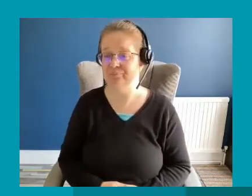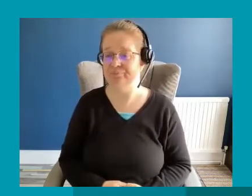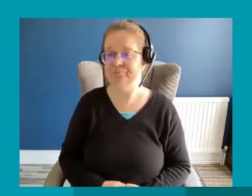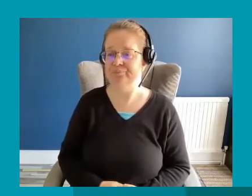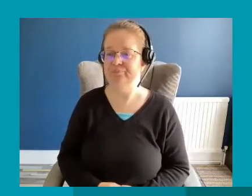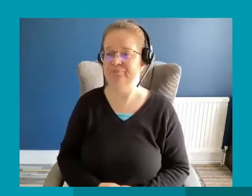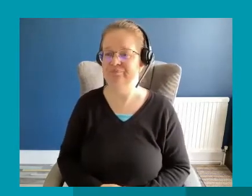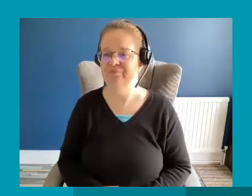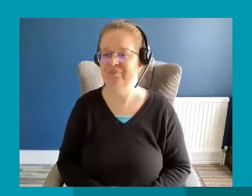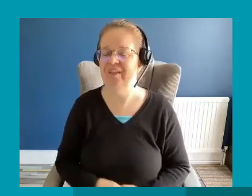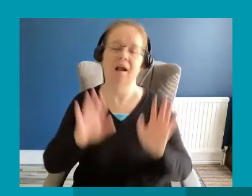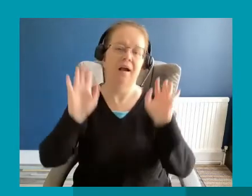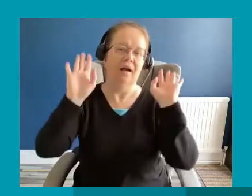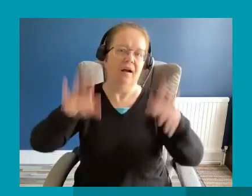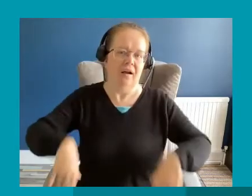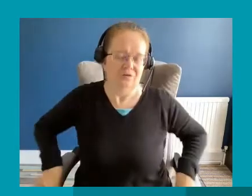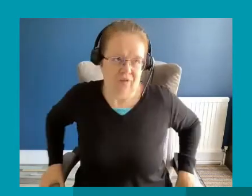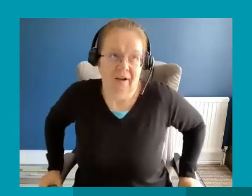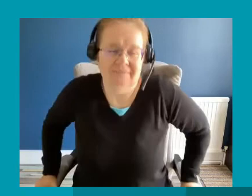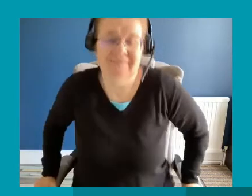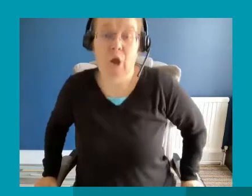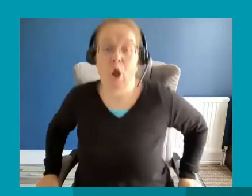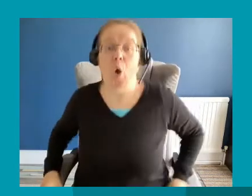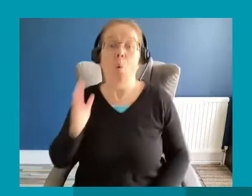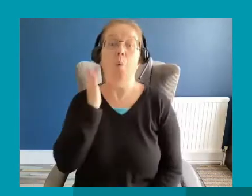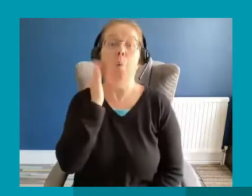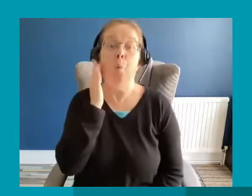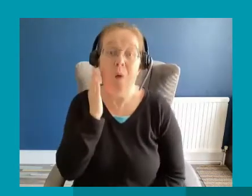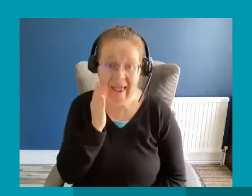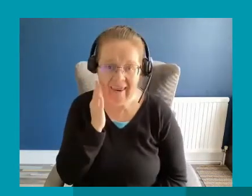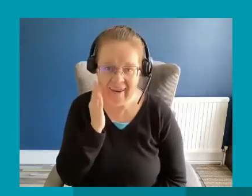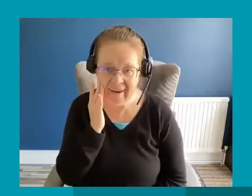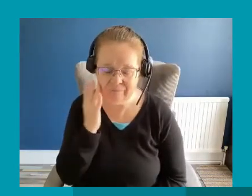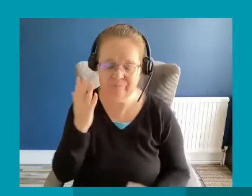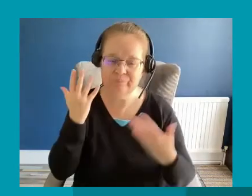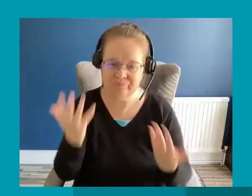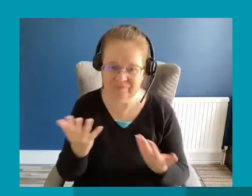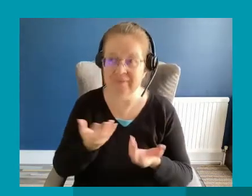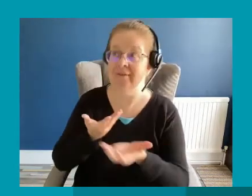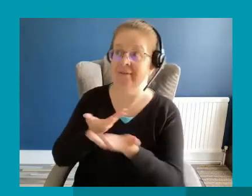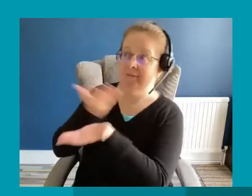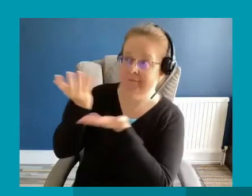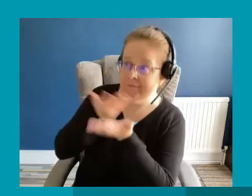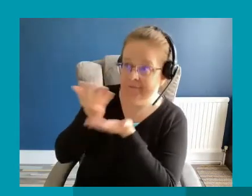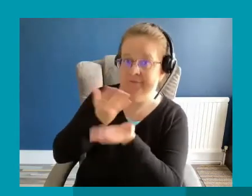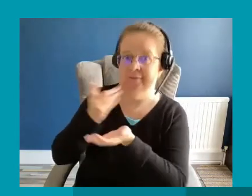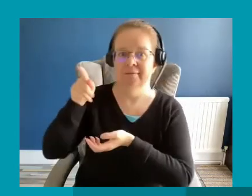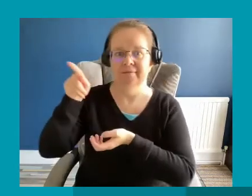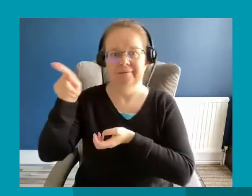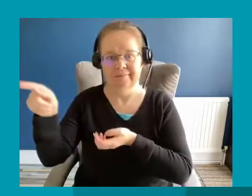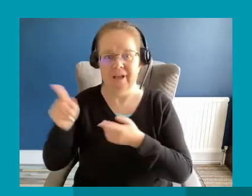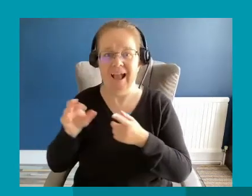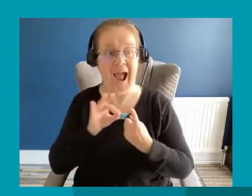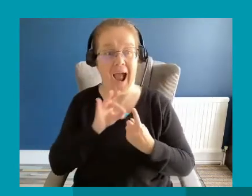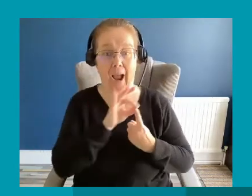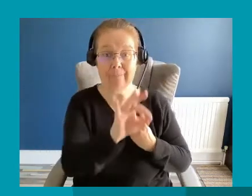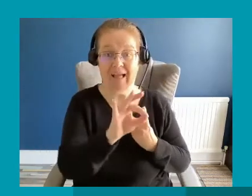So when do we discuss? OK, so when are you going to discuss? Application stage well we know that